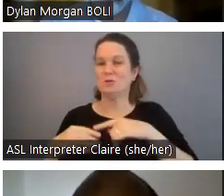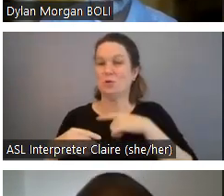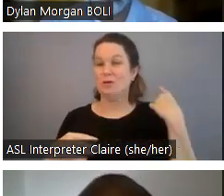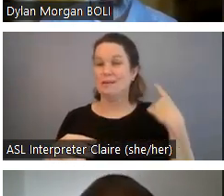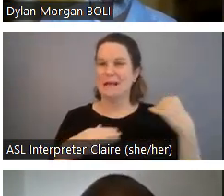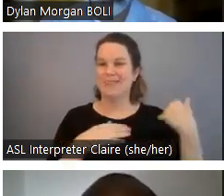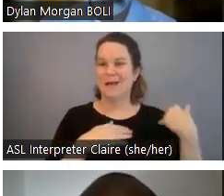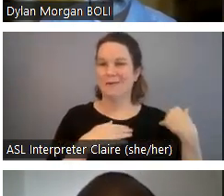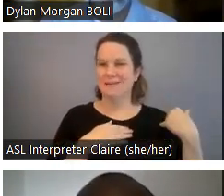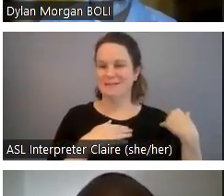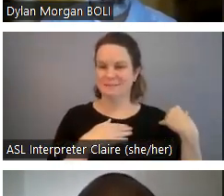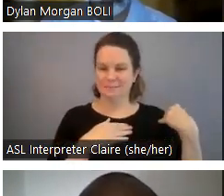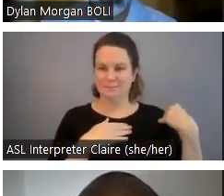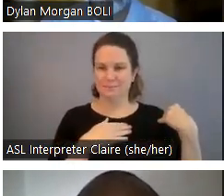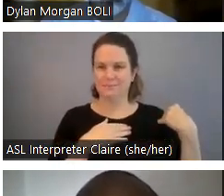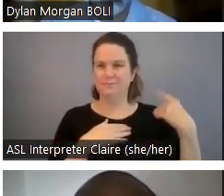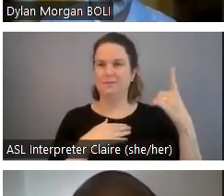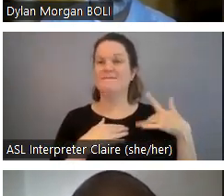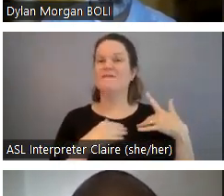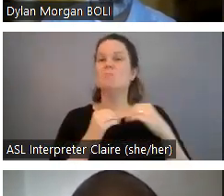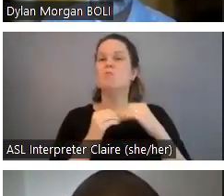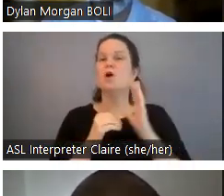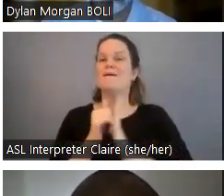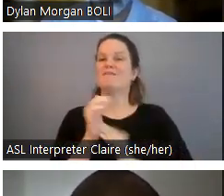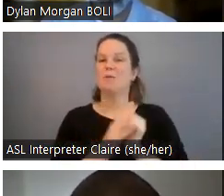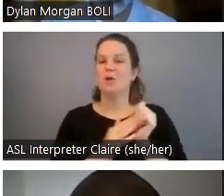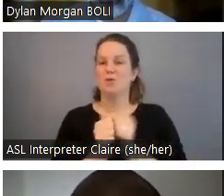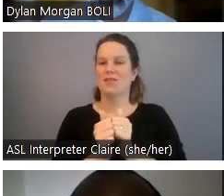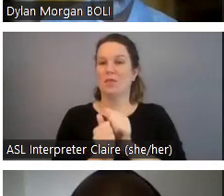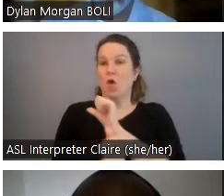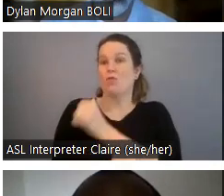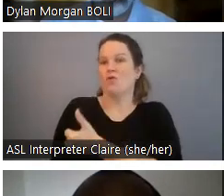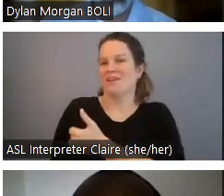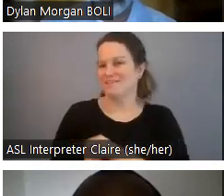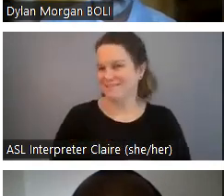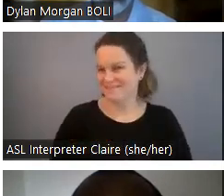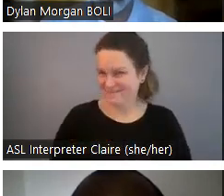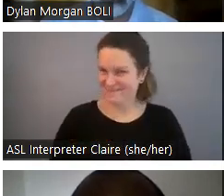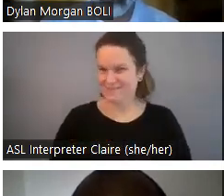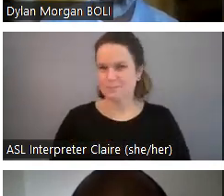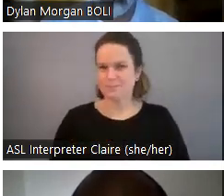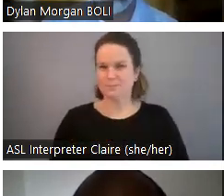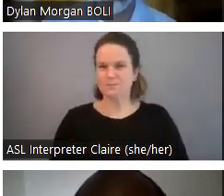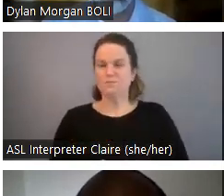they probably feel much more comfortable with, you know, authority for making,